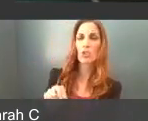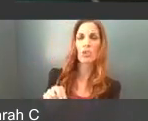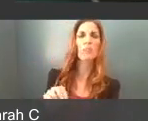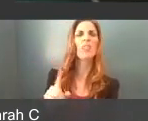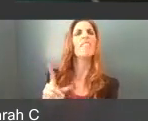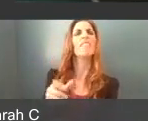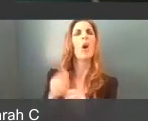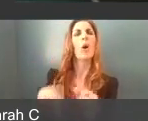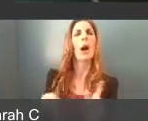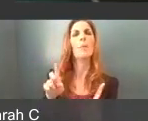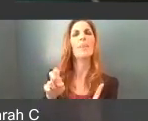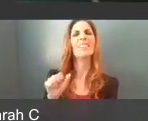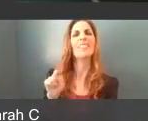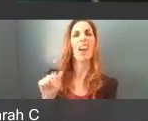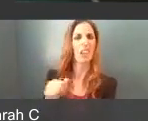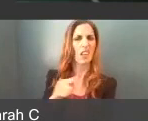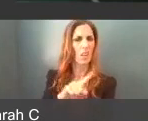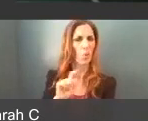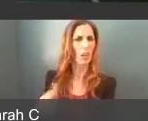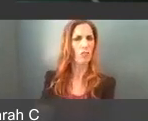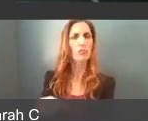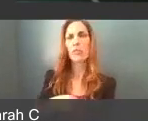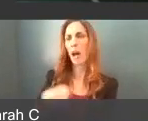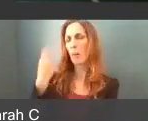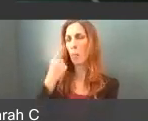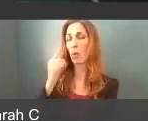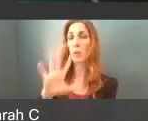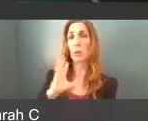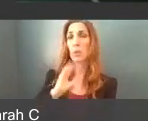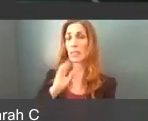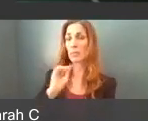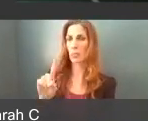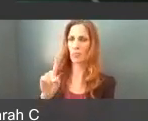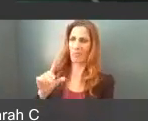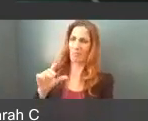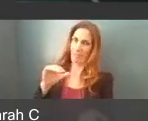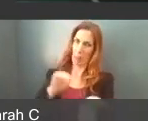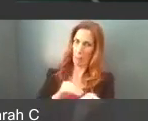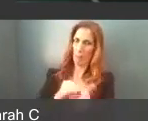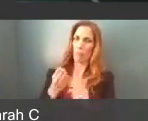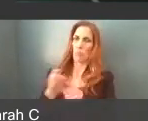I'm just wondering, from your experience as a medical professional, how much of an impact do you